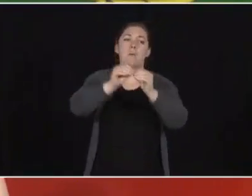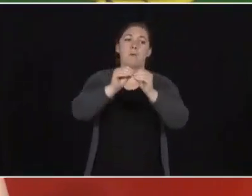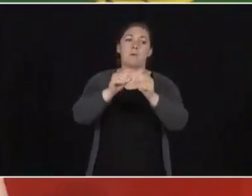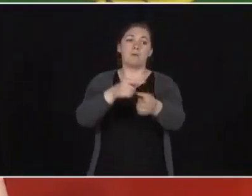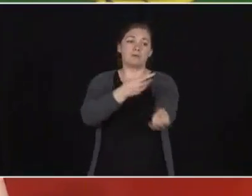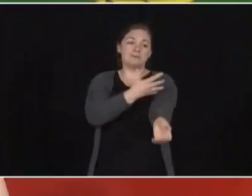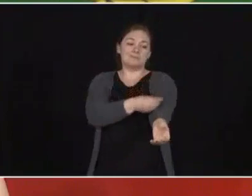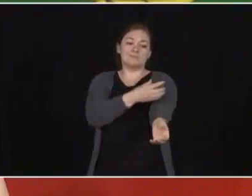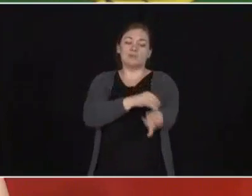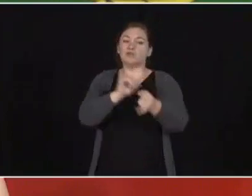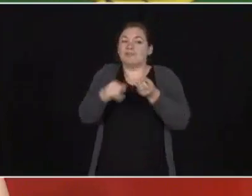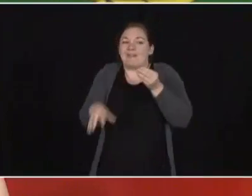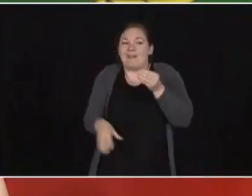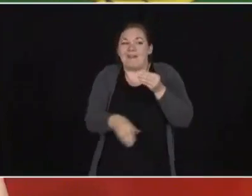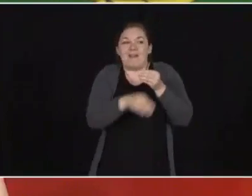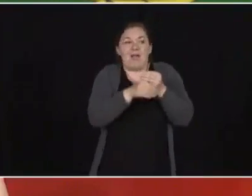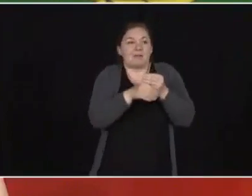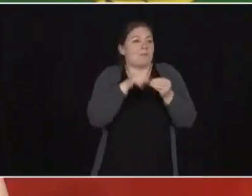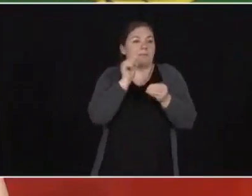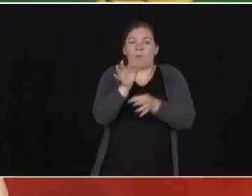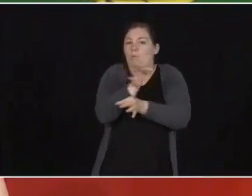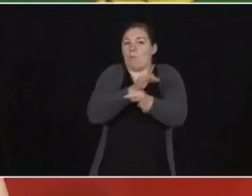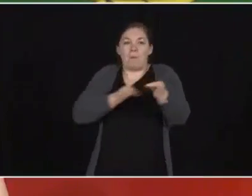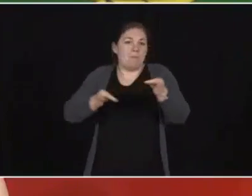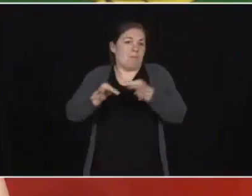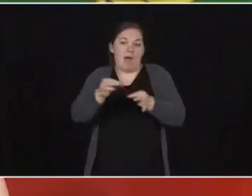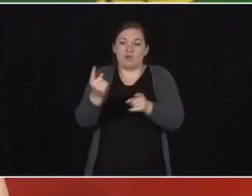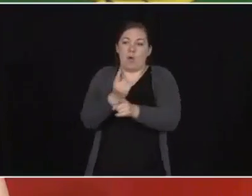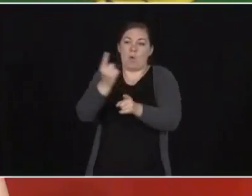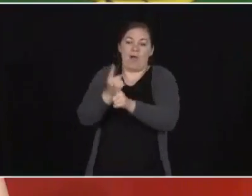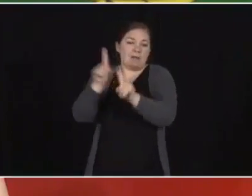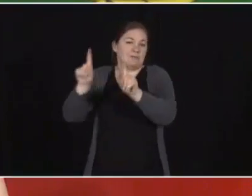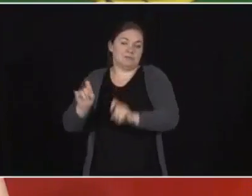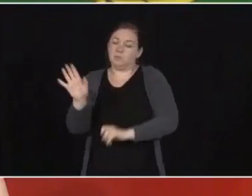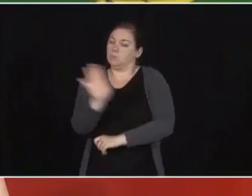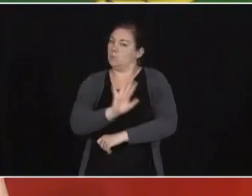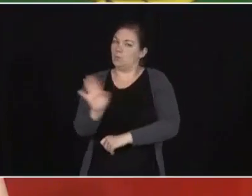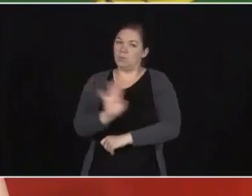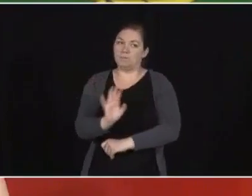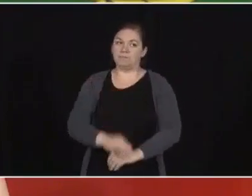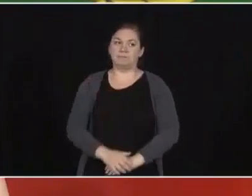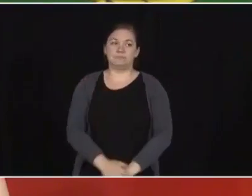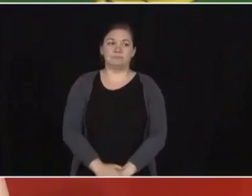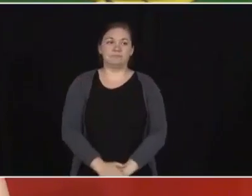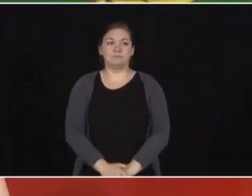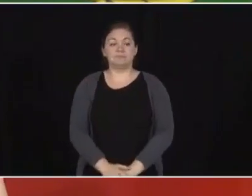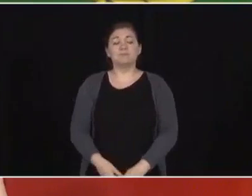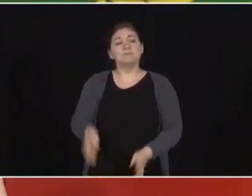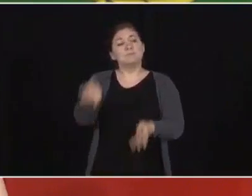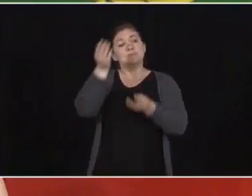coming weeks to the month. But it's really an adjunct tool to the other great movements we have.